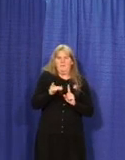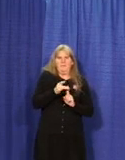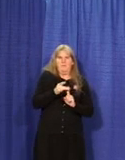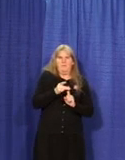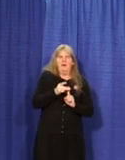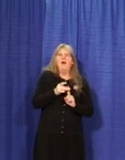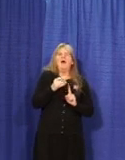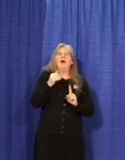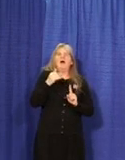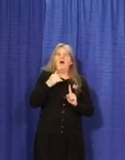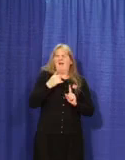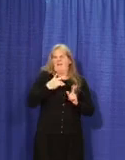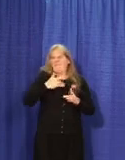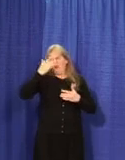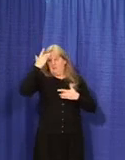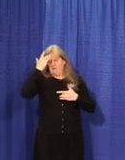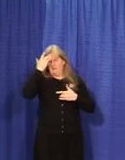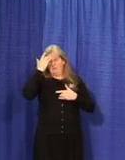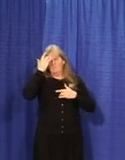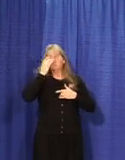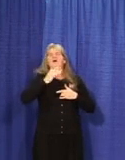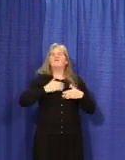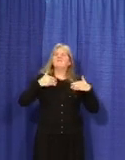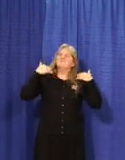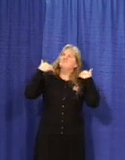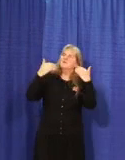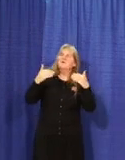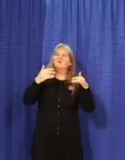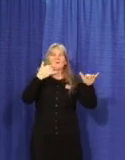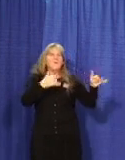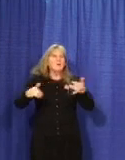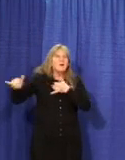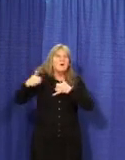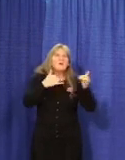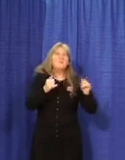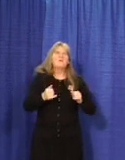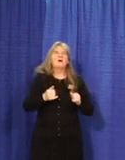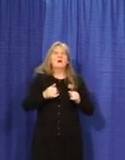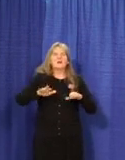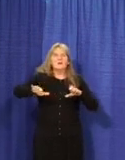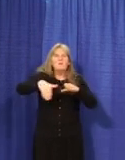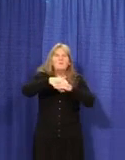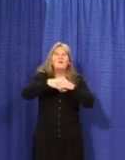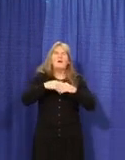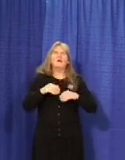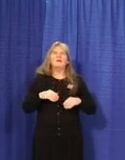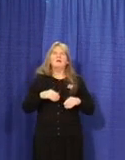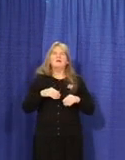attends a party, a large wedding, a funeral, a store where protocols are not being